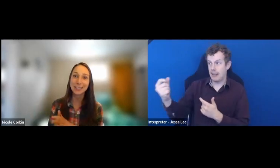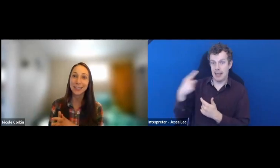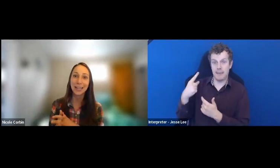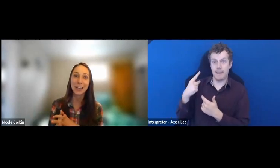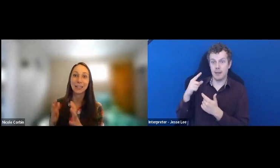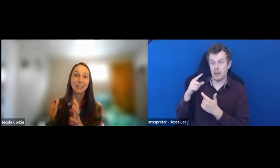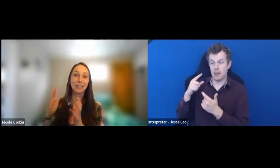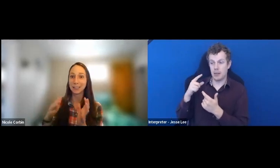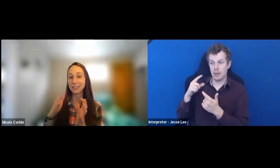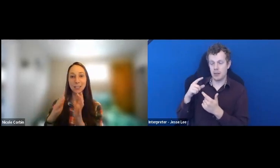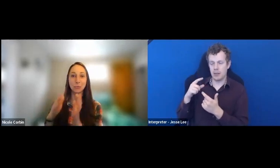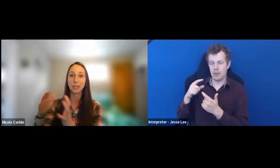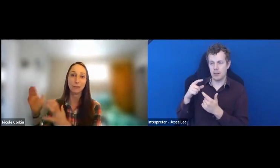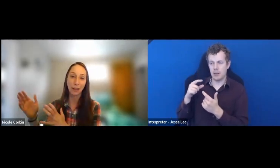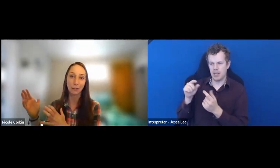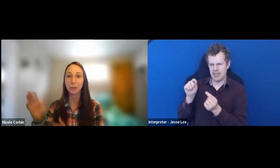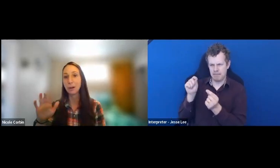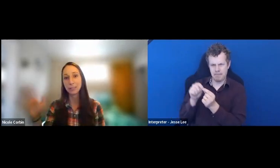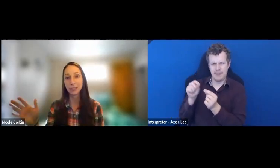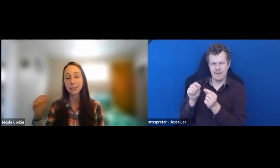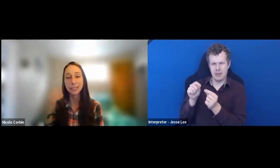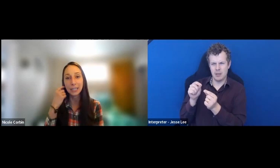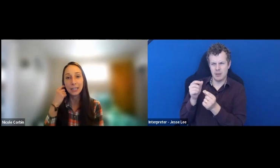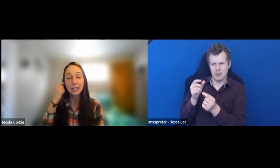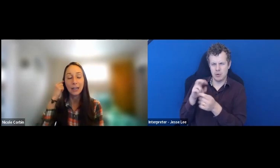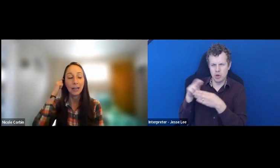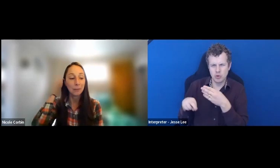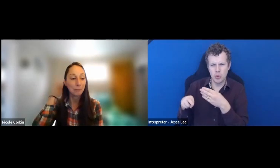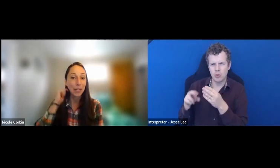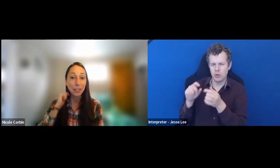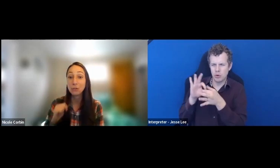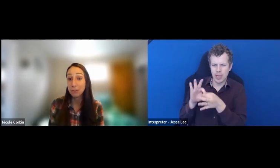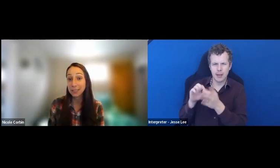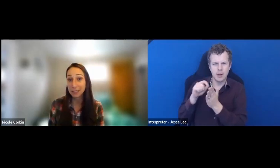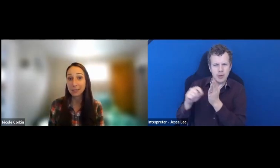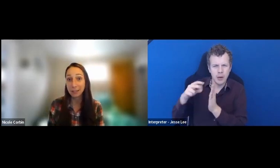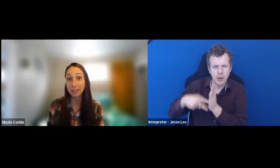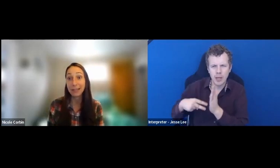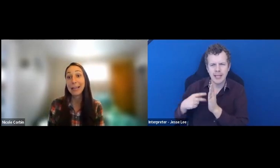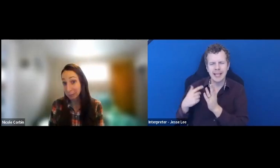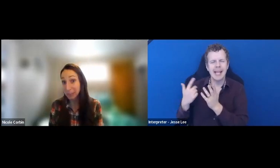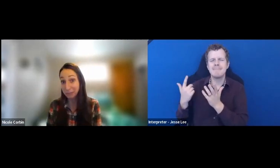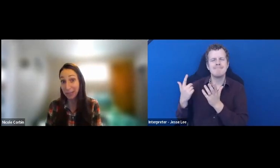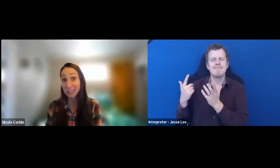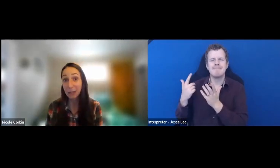to say yes this is what they found regarding literacy. I do know that's a thing that can be affected though.